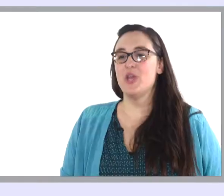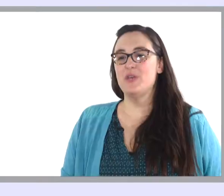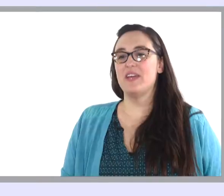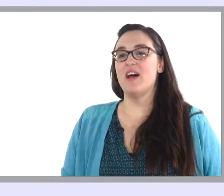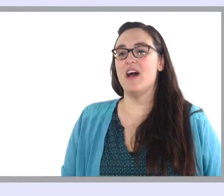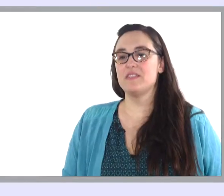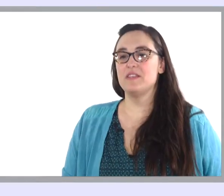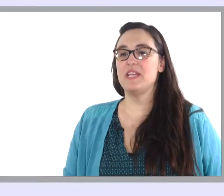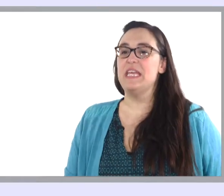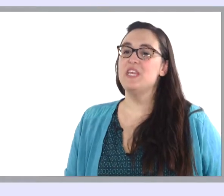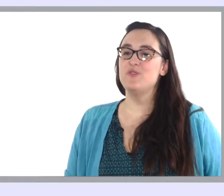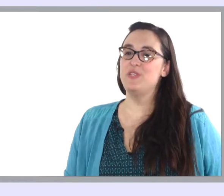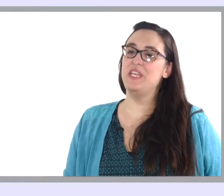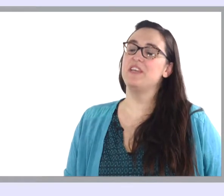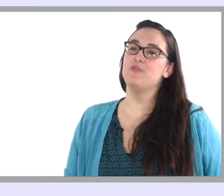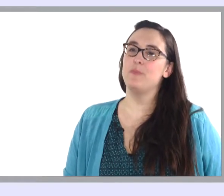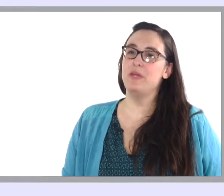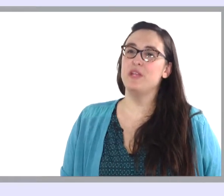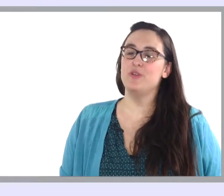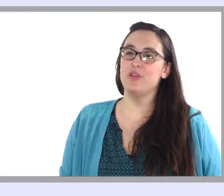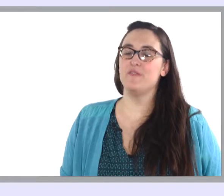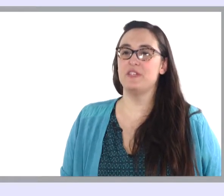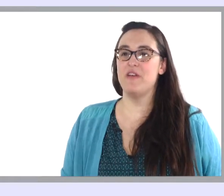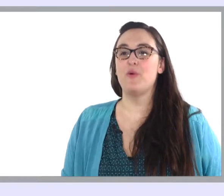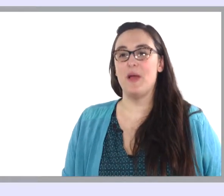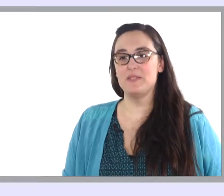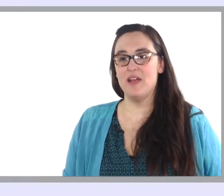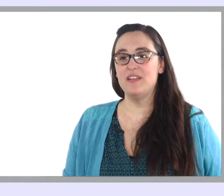you can access the European Union of the Deaf website